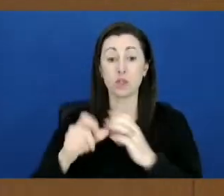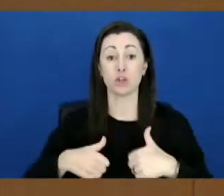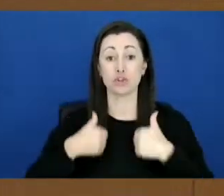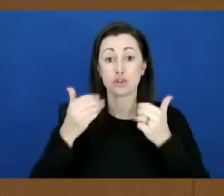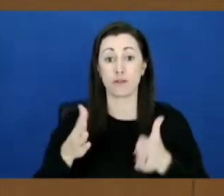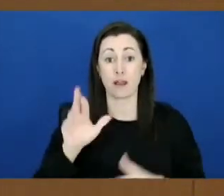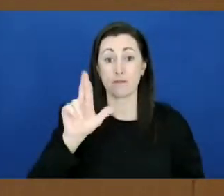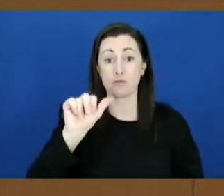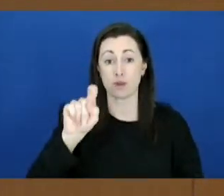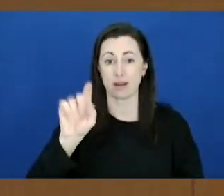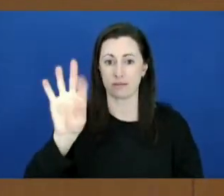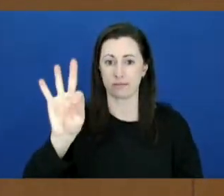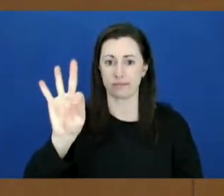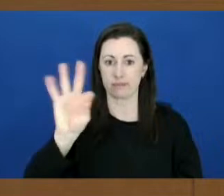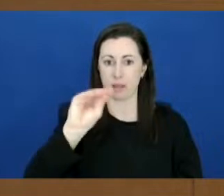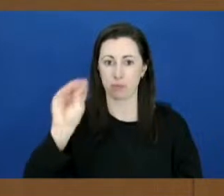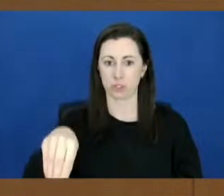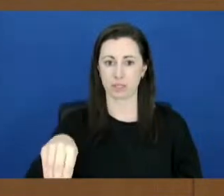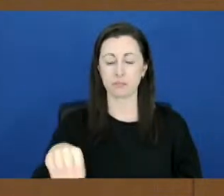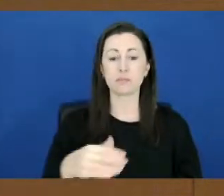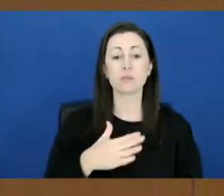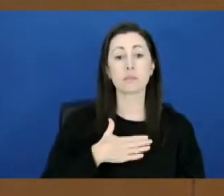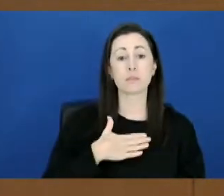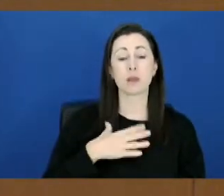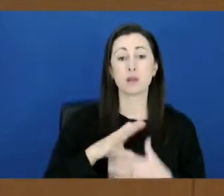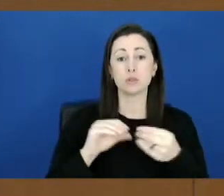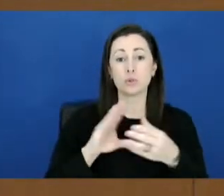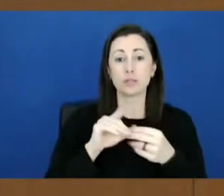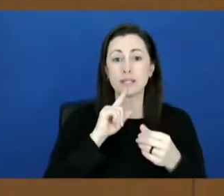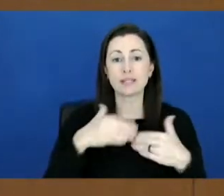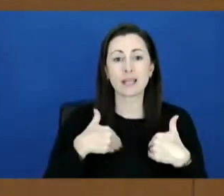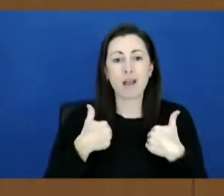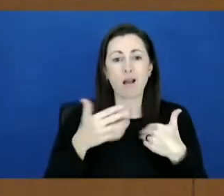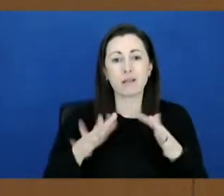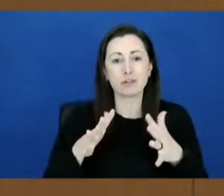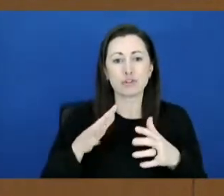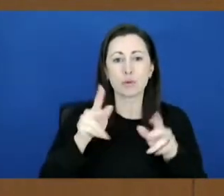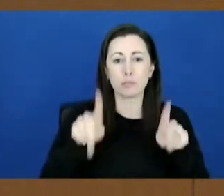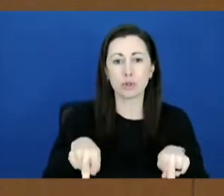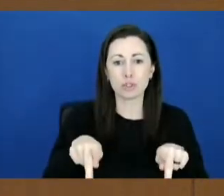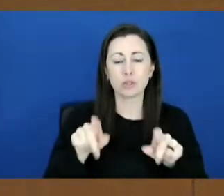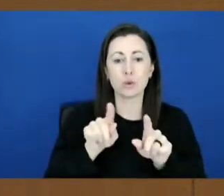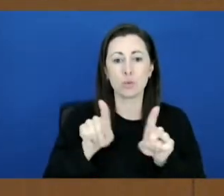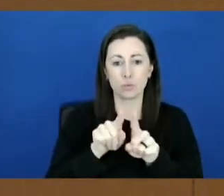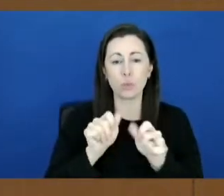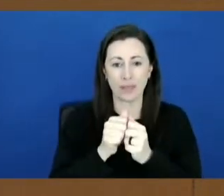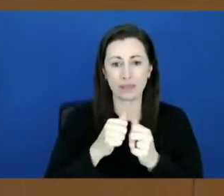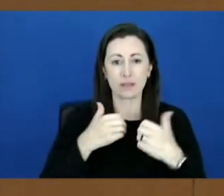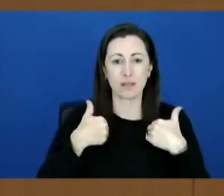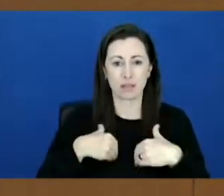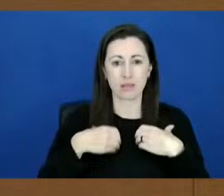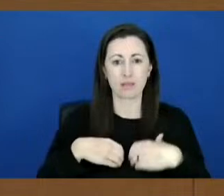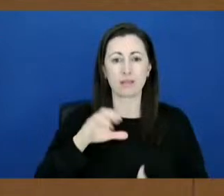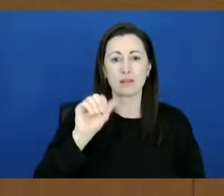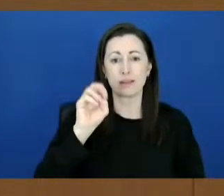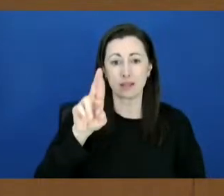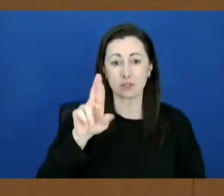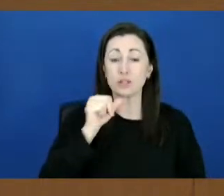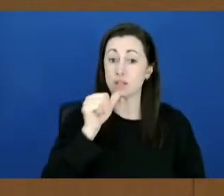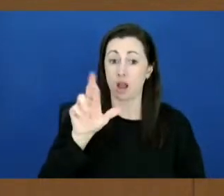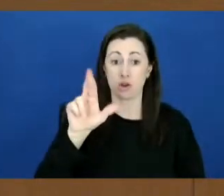APPEAR.